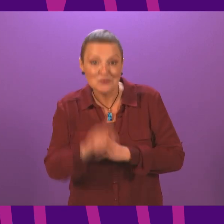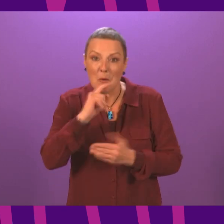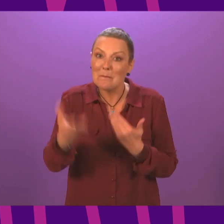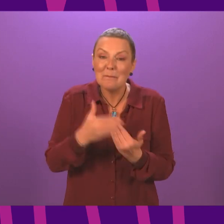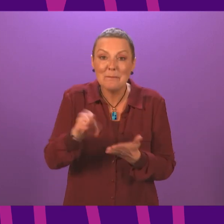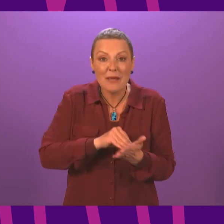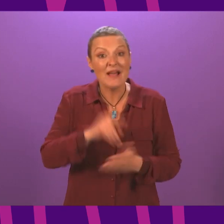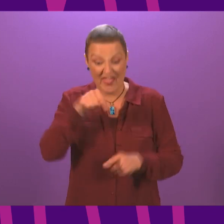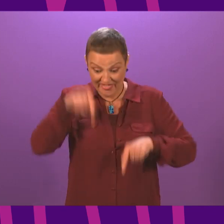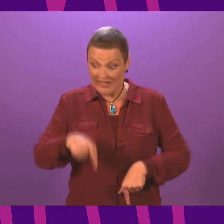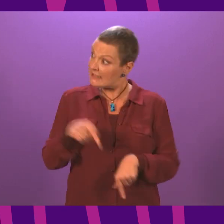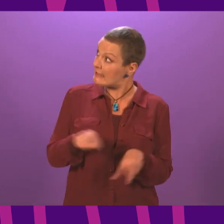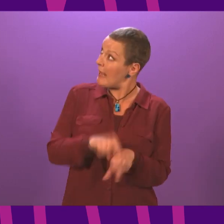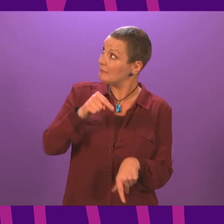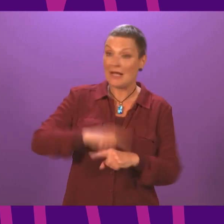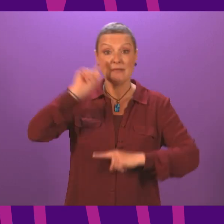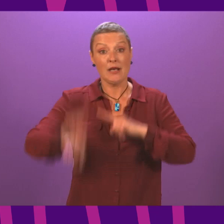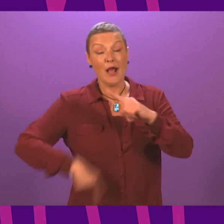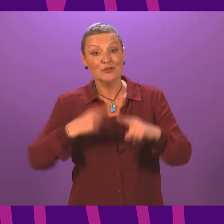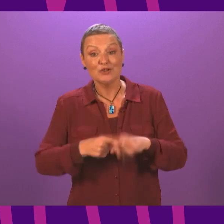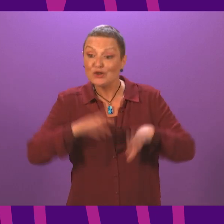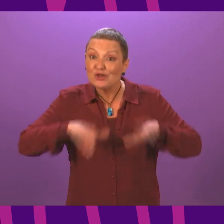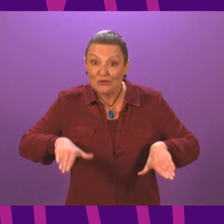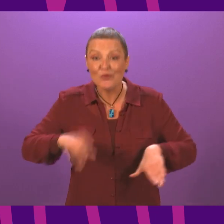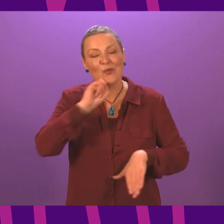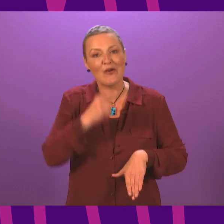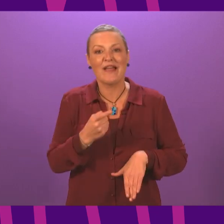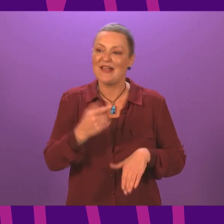across Scotland will be getting support from our new child disability payment and we will have